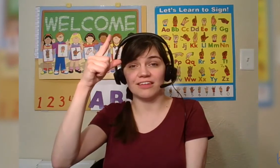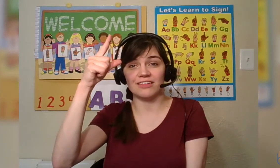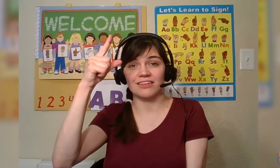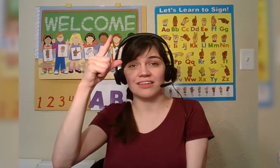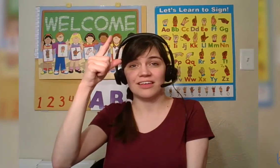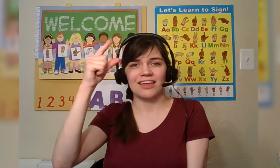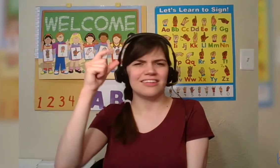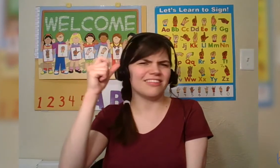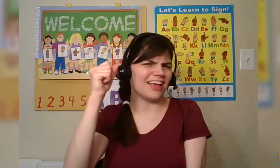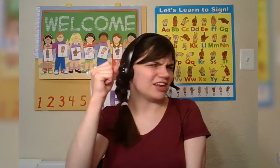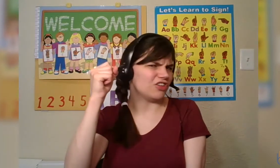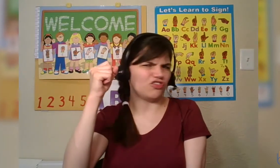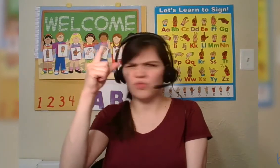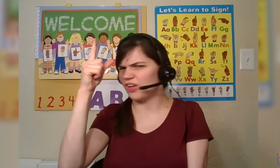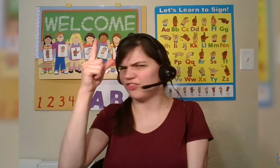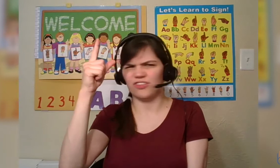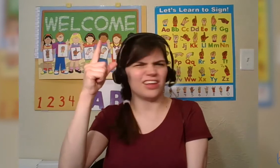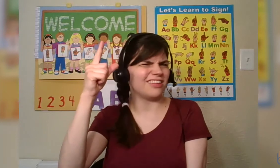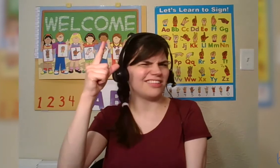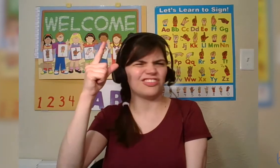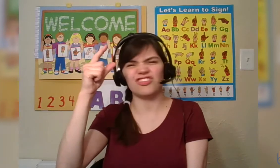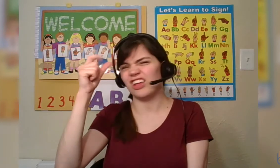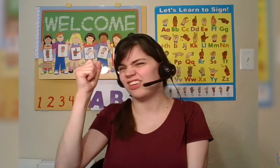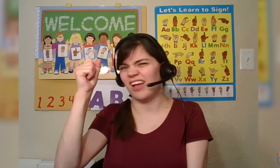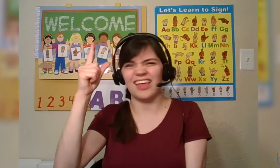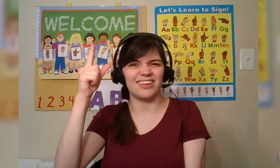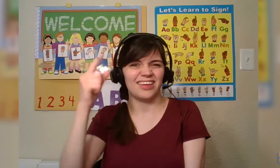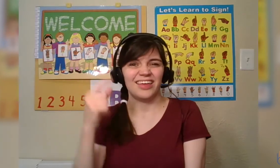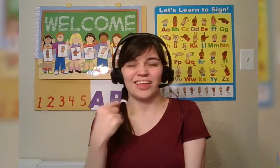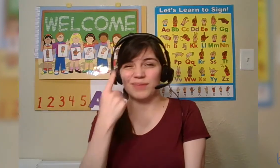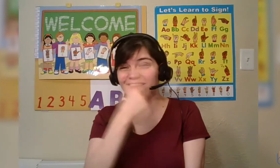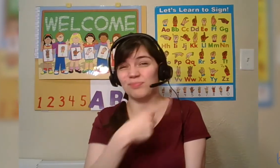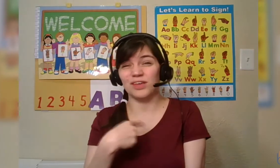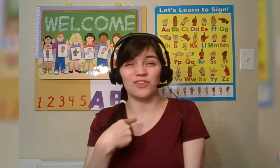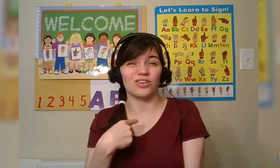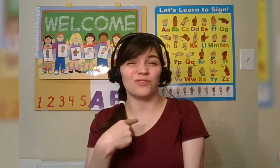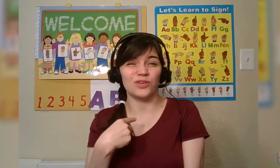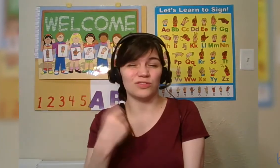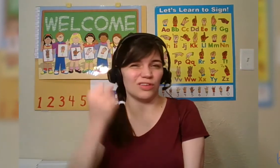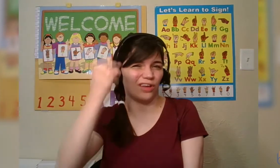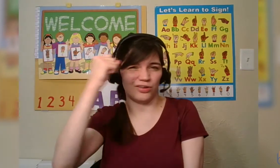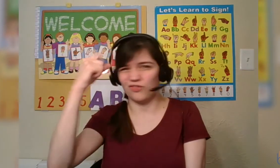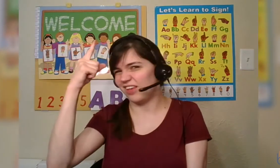To sign, "don't understand," just shake your head and make something of a confused look on your face.